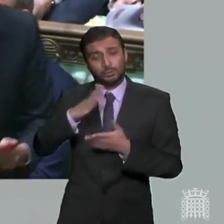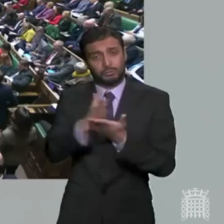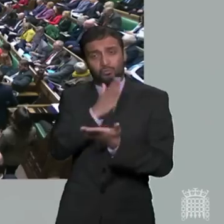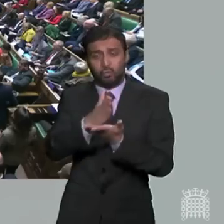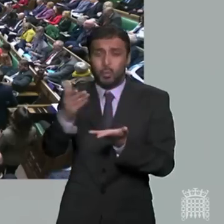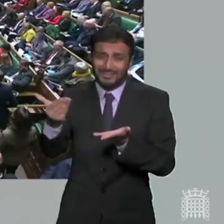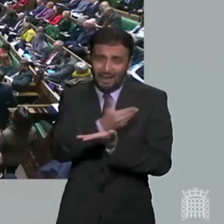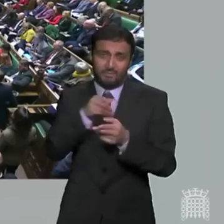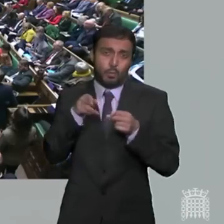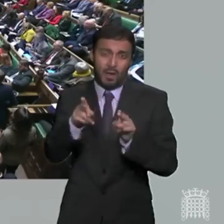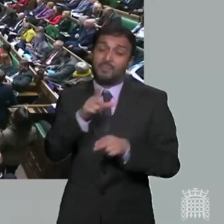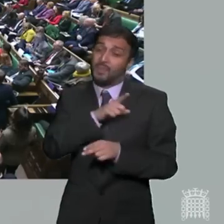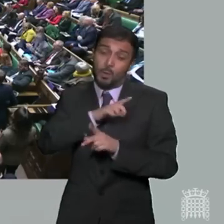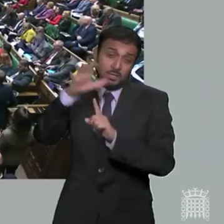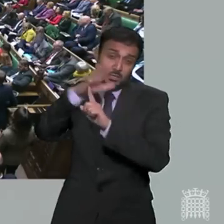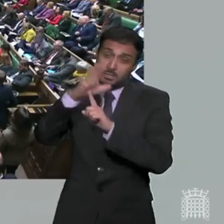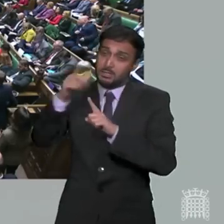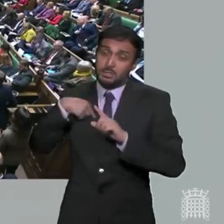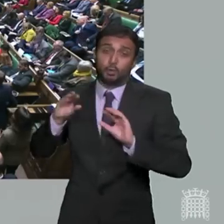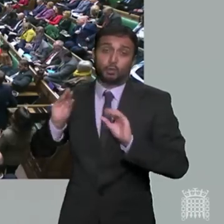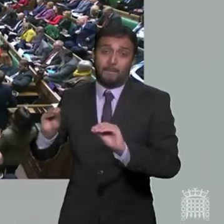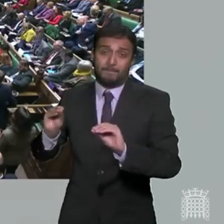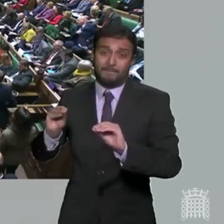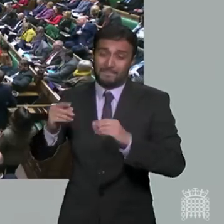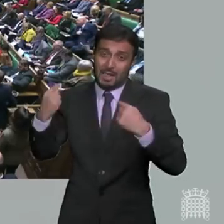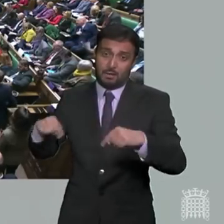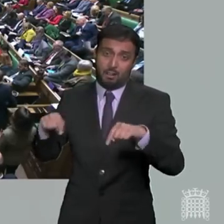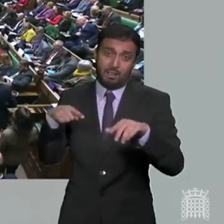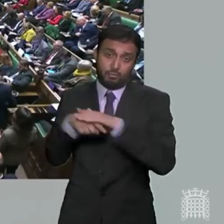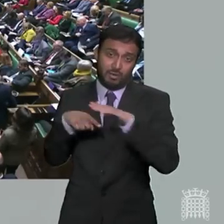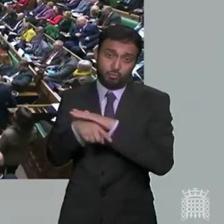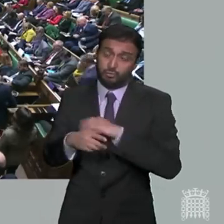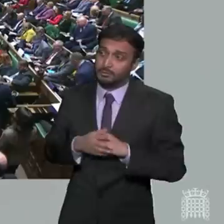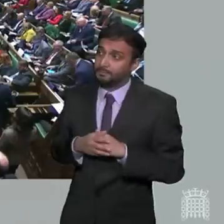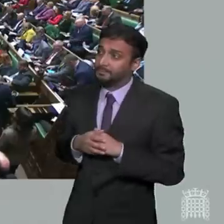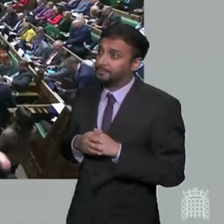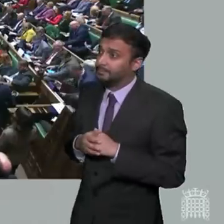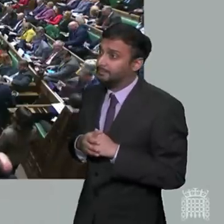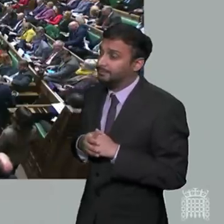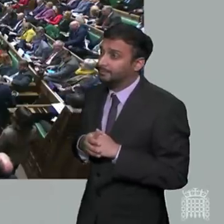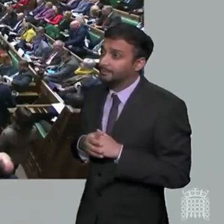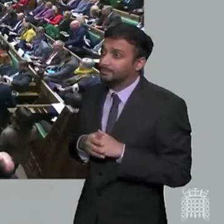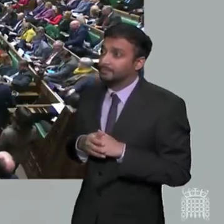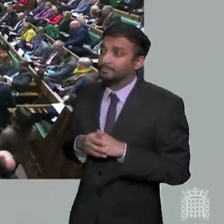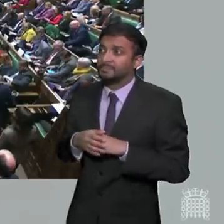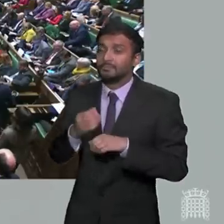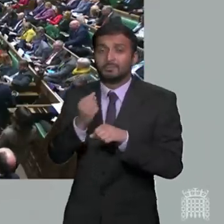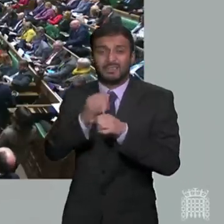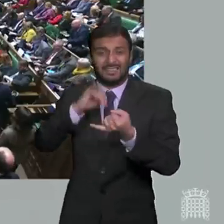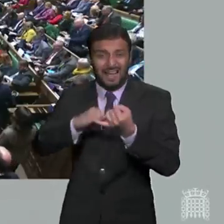Dr Caroline Johnson (Sleaford and North Hykeham) (Con) Rising energy bills are a challenge for all of us.